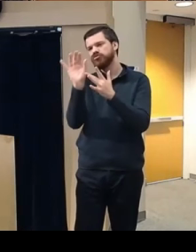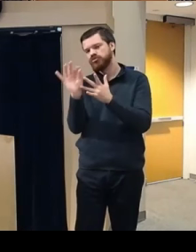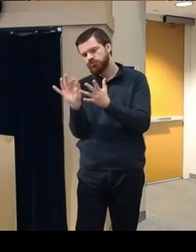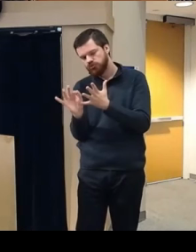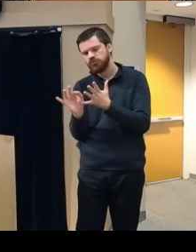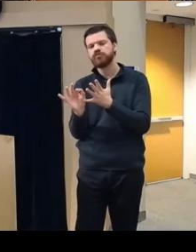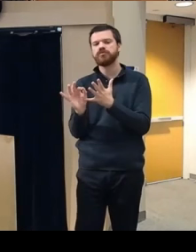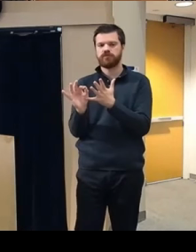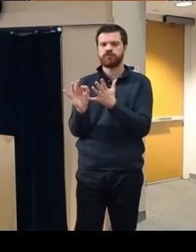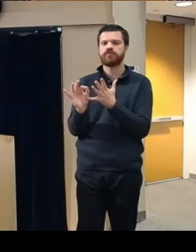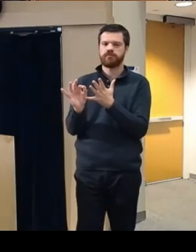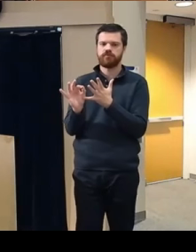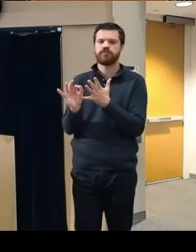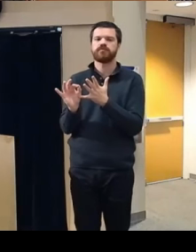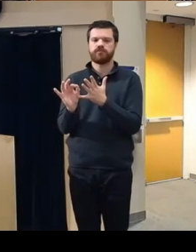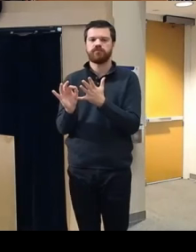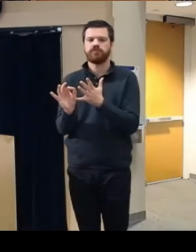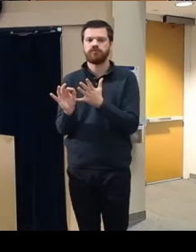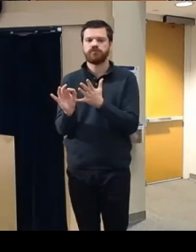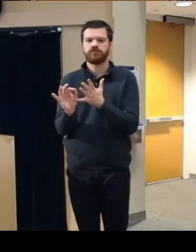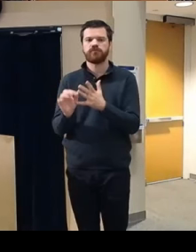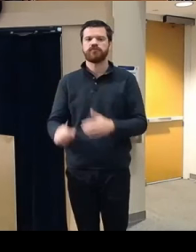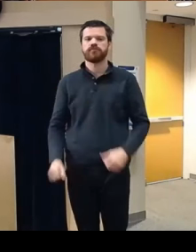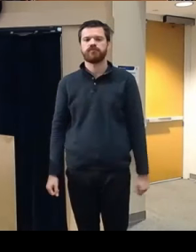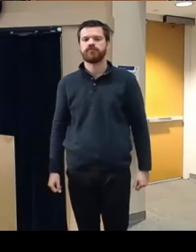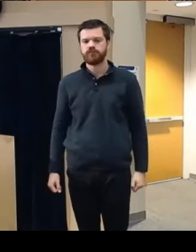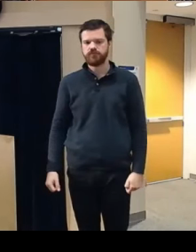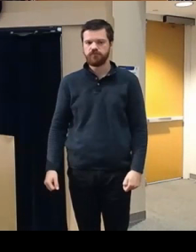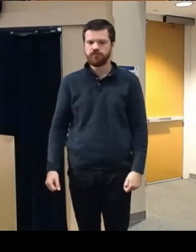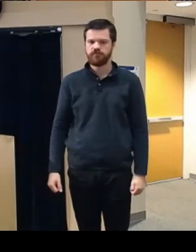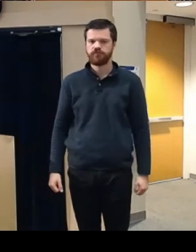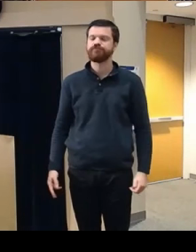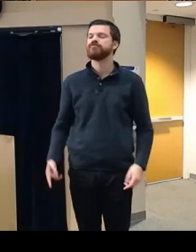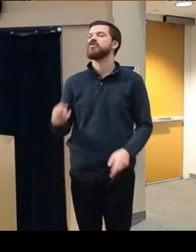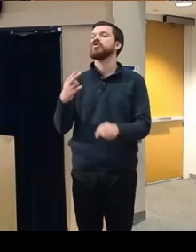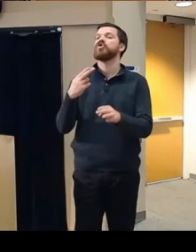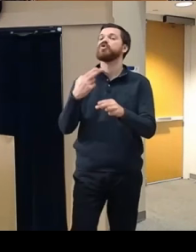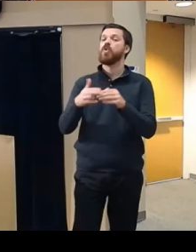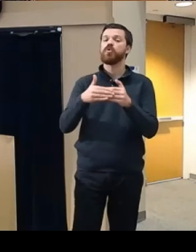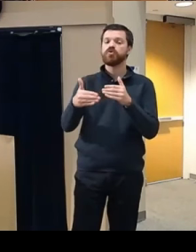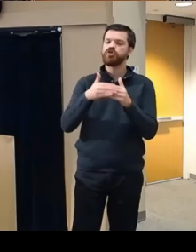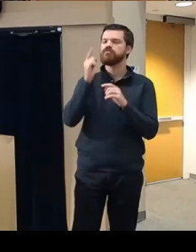going to choose the impatient depression option and select a few shortterm or a few goals and